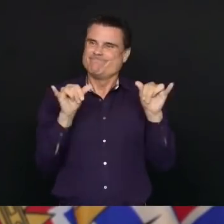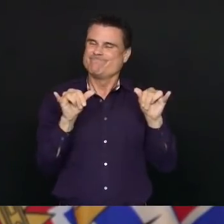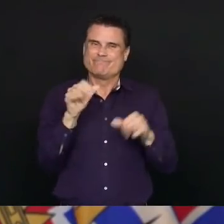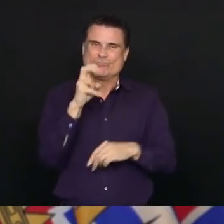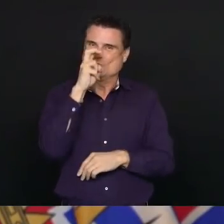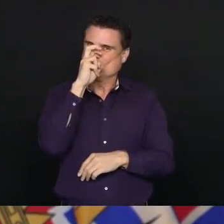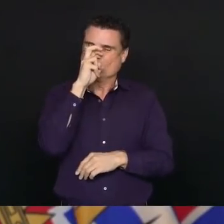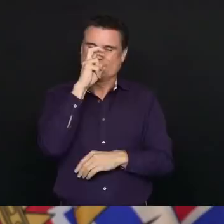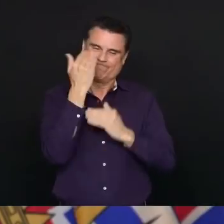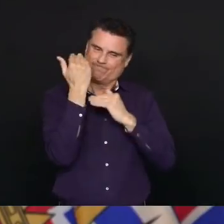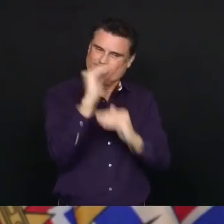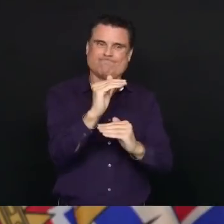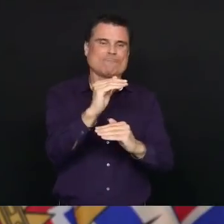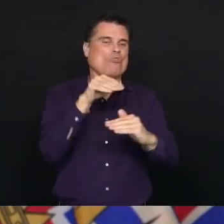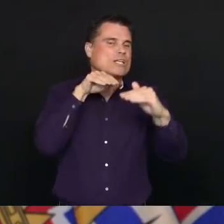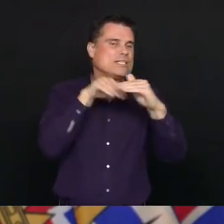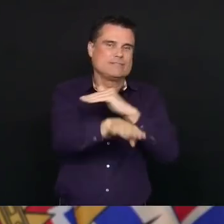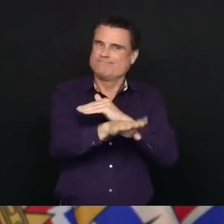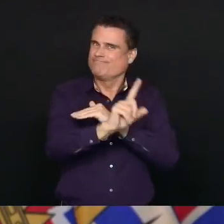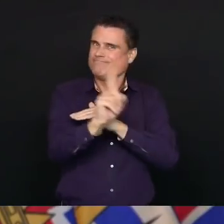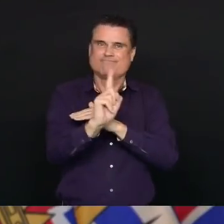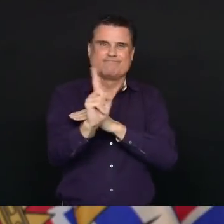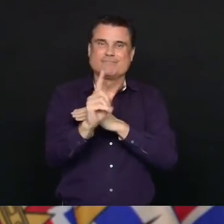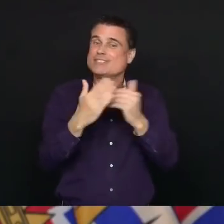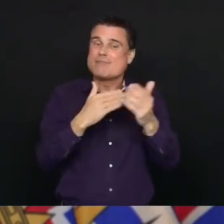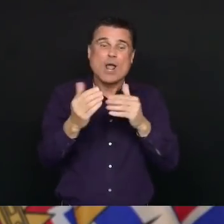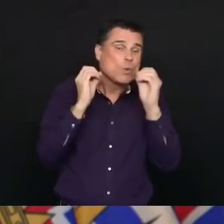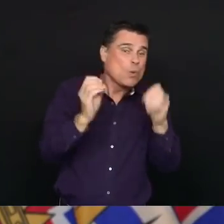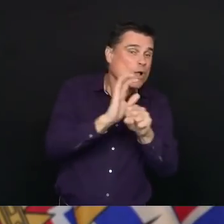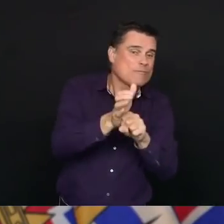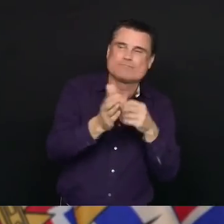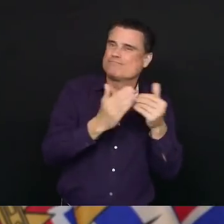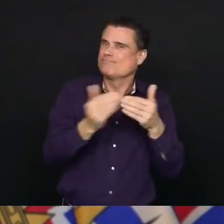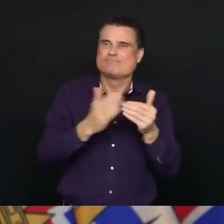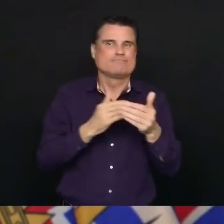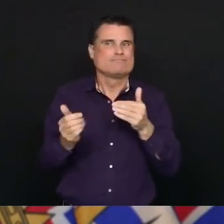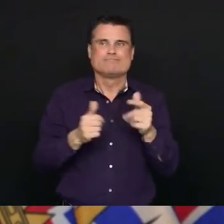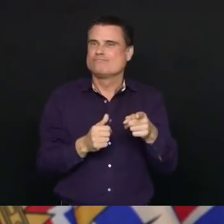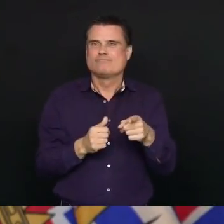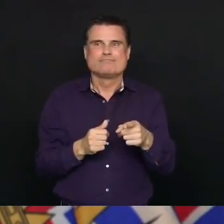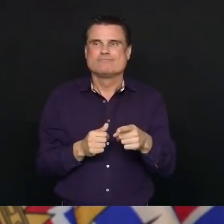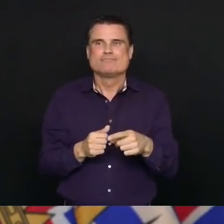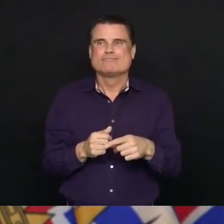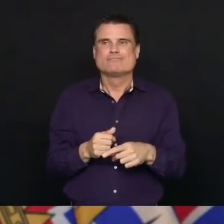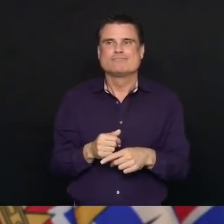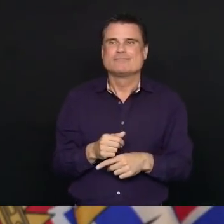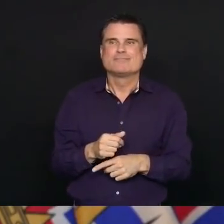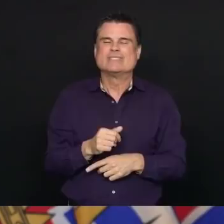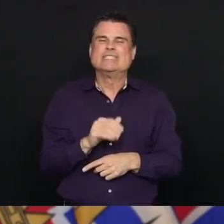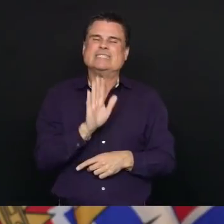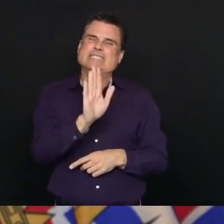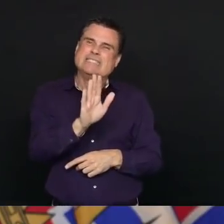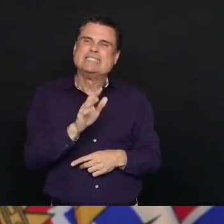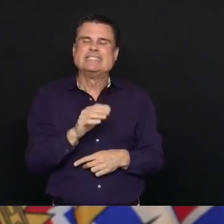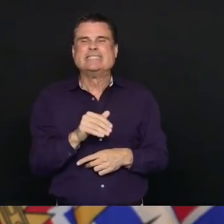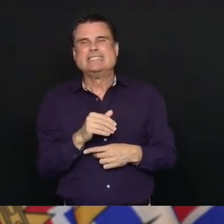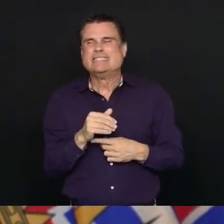That is because we know that nonessential. I should not call it nonessential because we know how important it is for family members to long-term